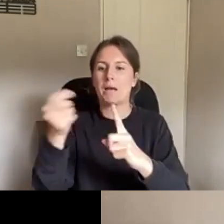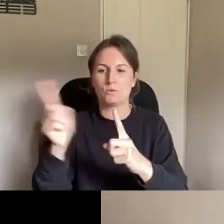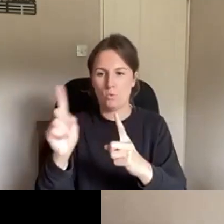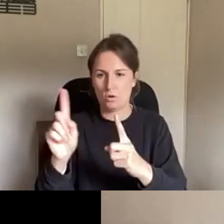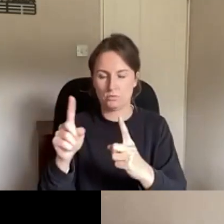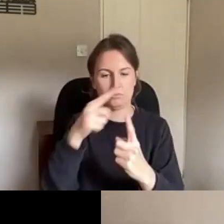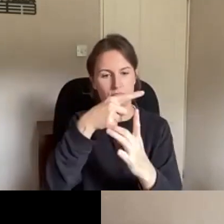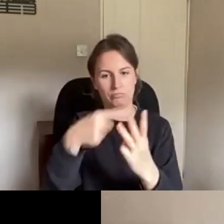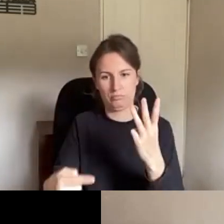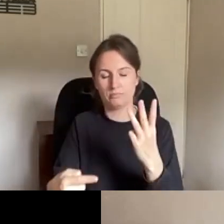what the impact was.